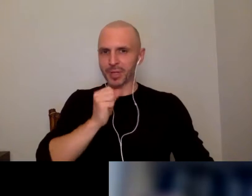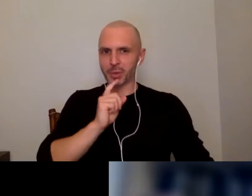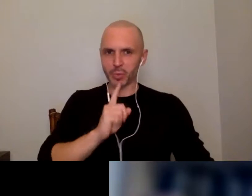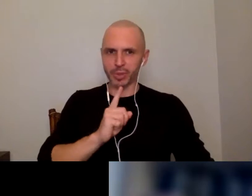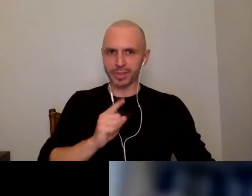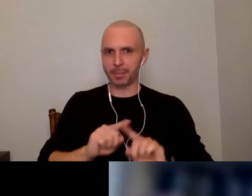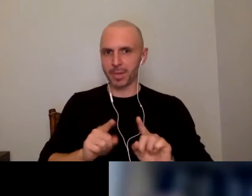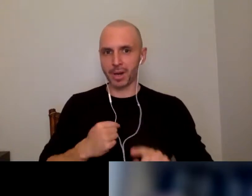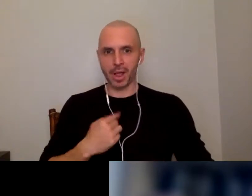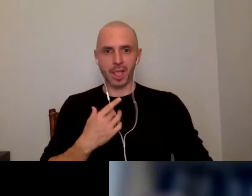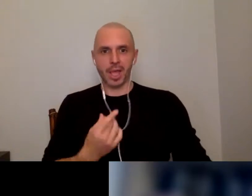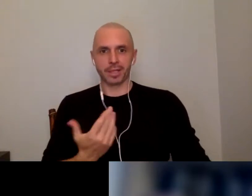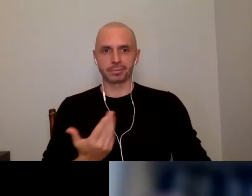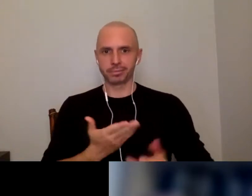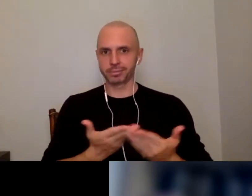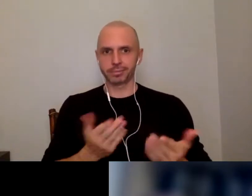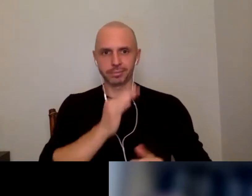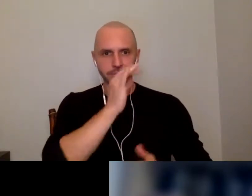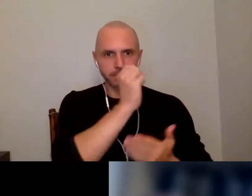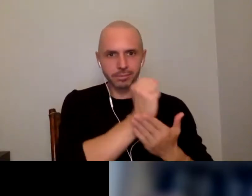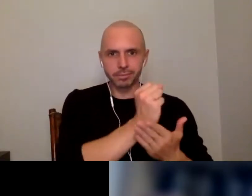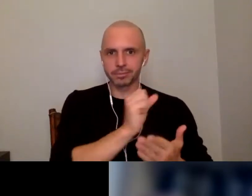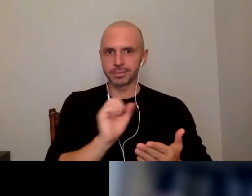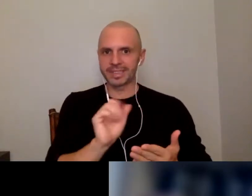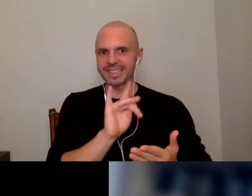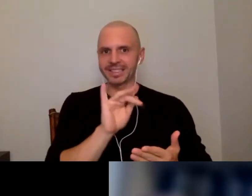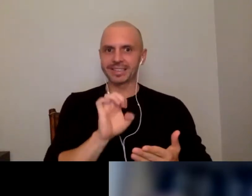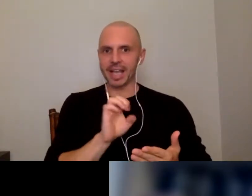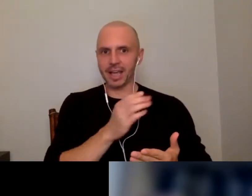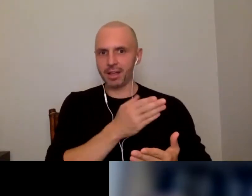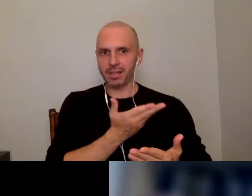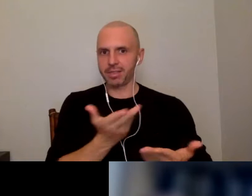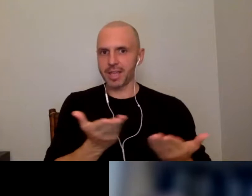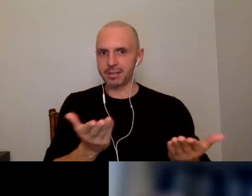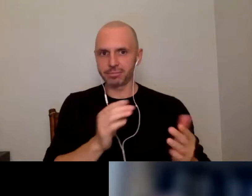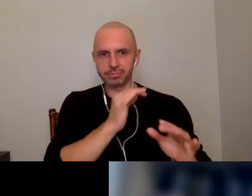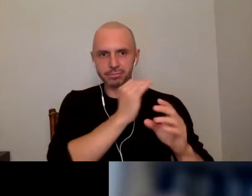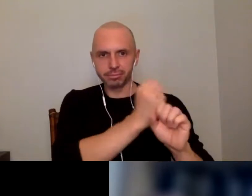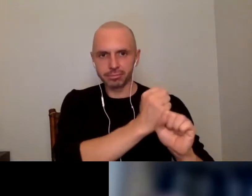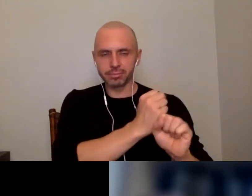and so i had worked at the Georgia Straight for a while and ran the we would go out on photo shoots